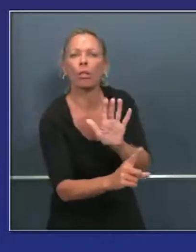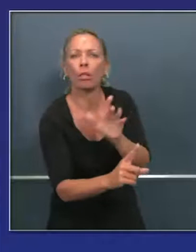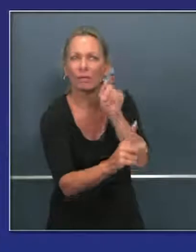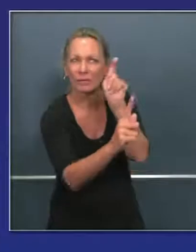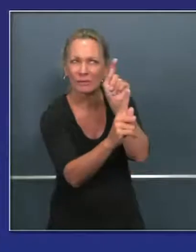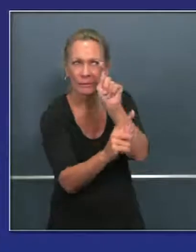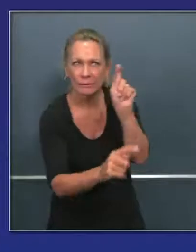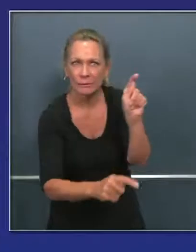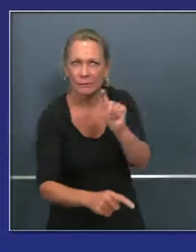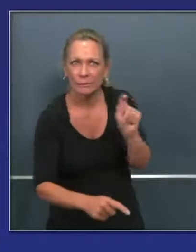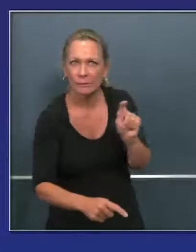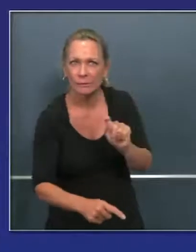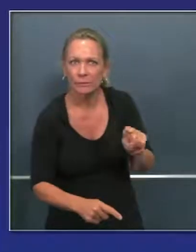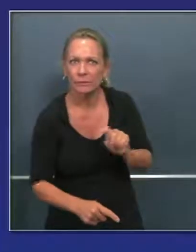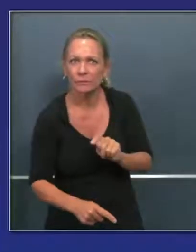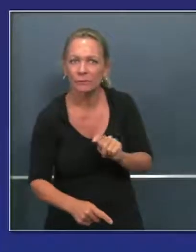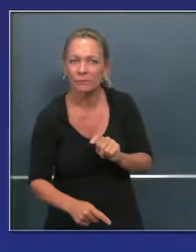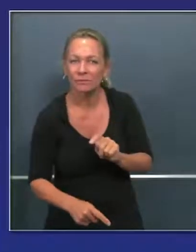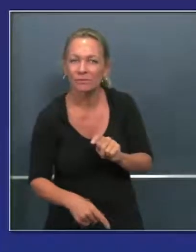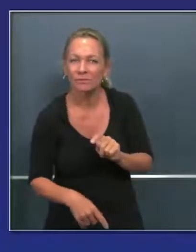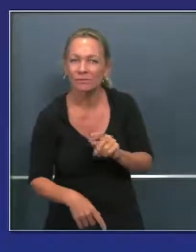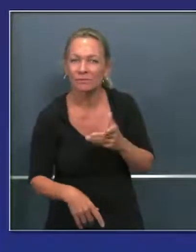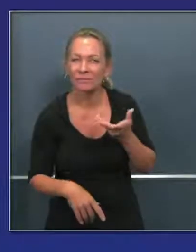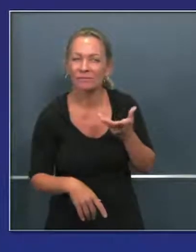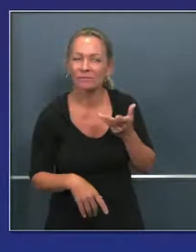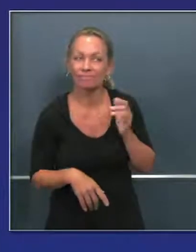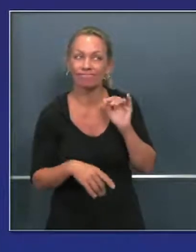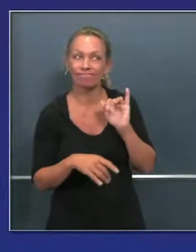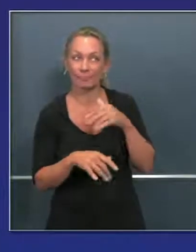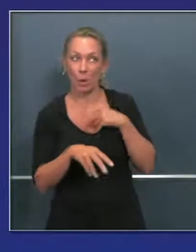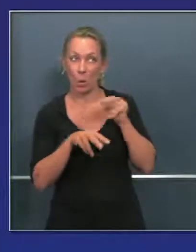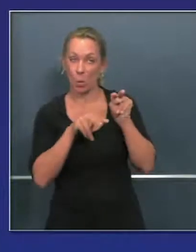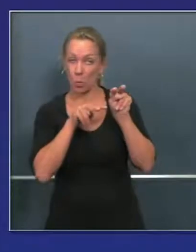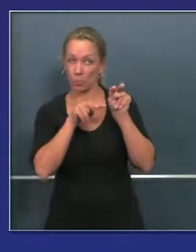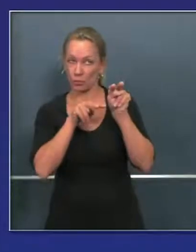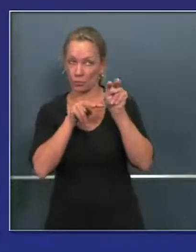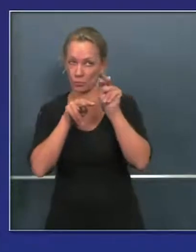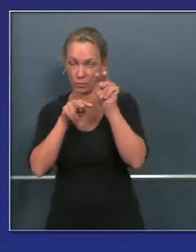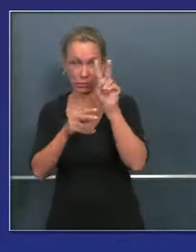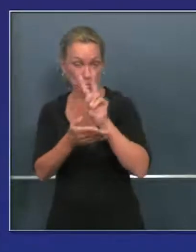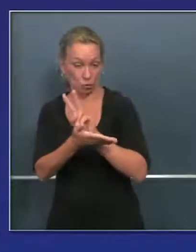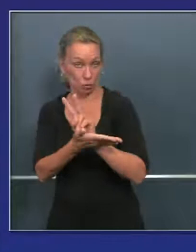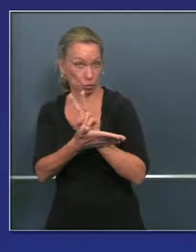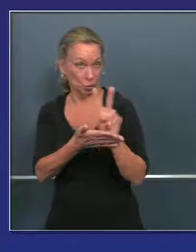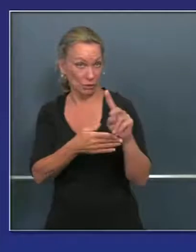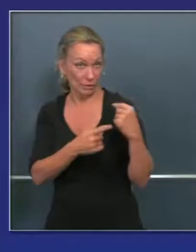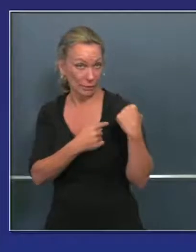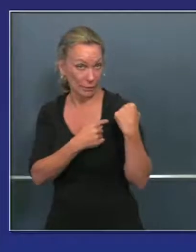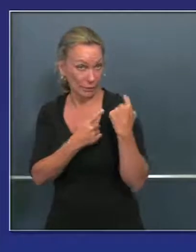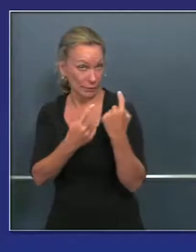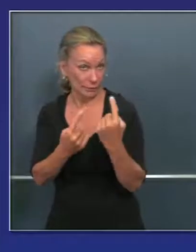and spread and transmission that then triggers the kind of decision that we made yesterday the